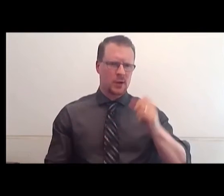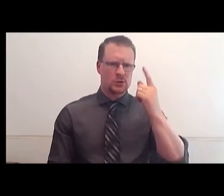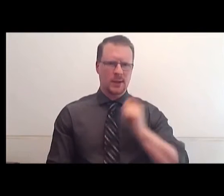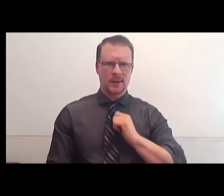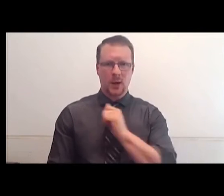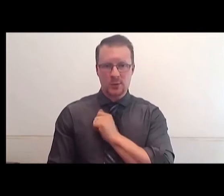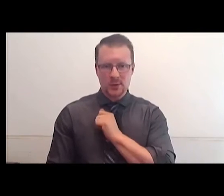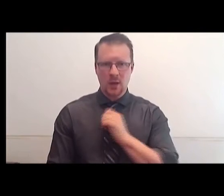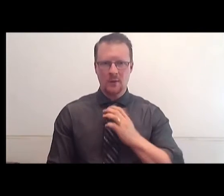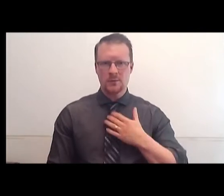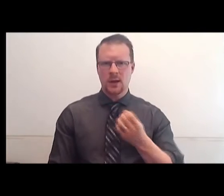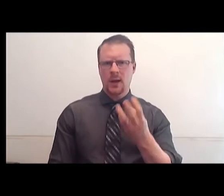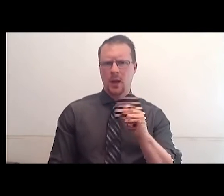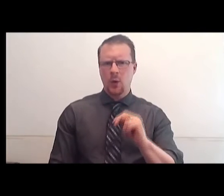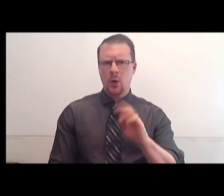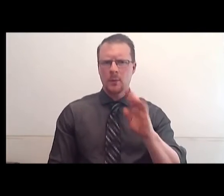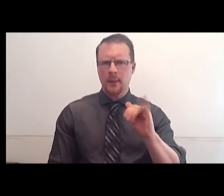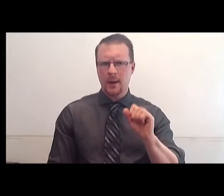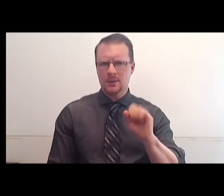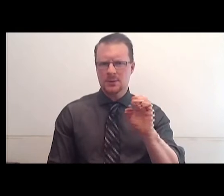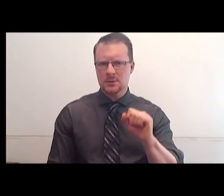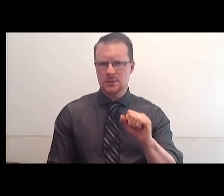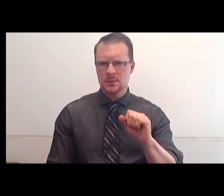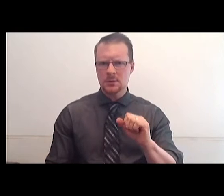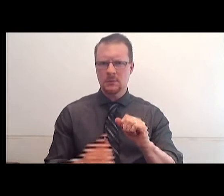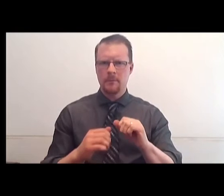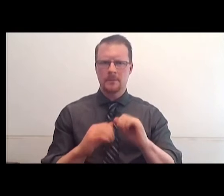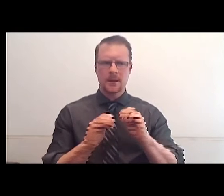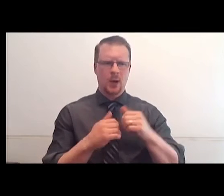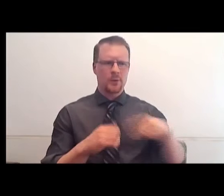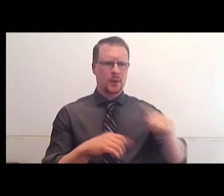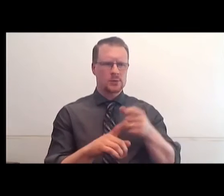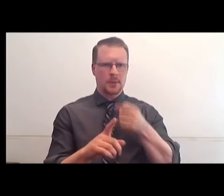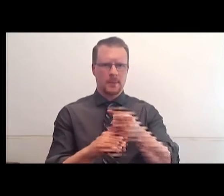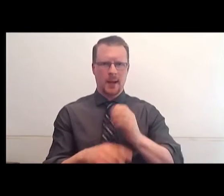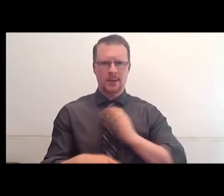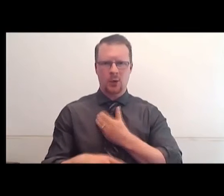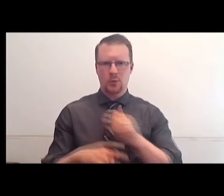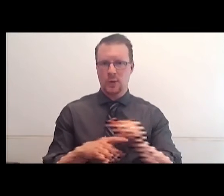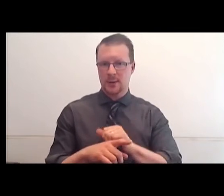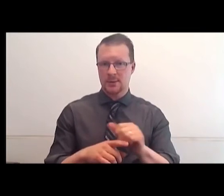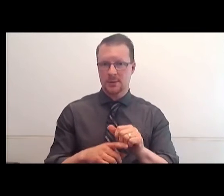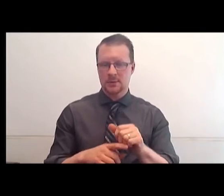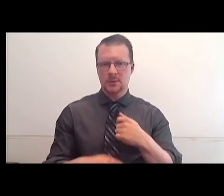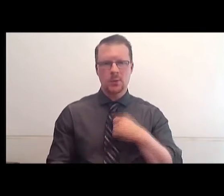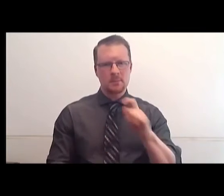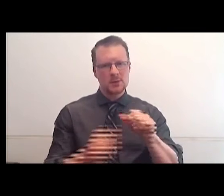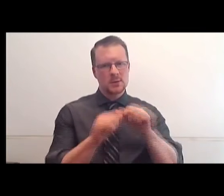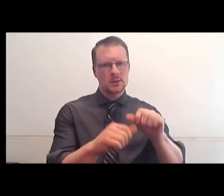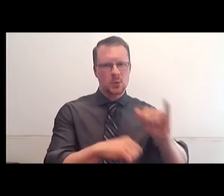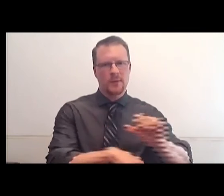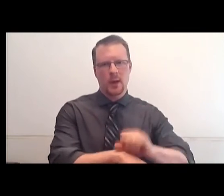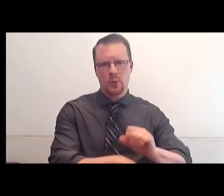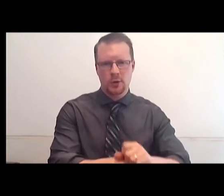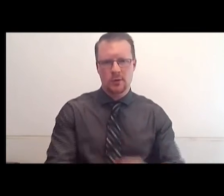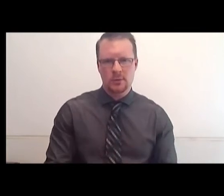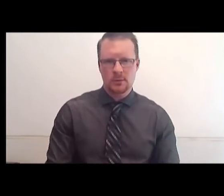to self reflection, how we look at ourselves, how we understand our biases, and how we understand those to